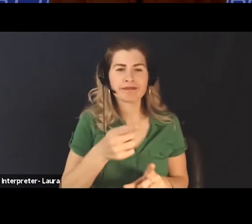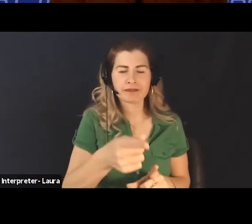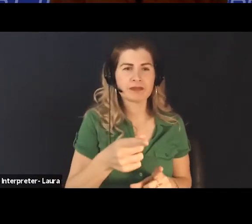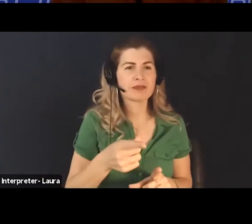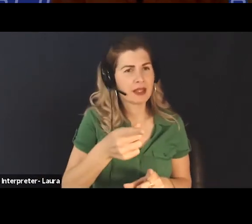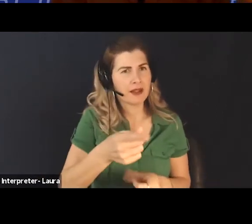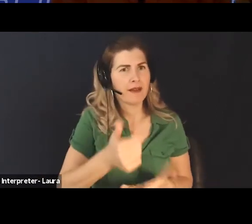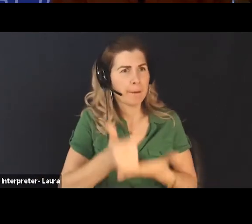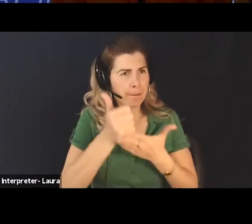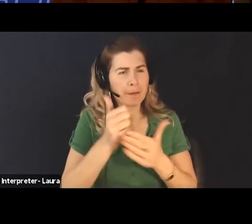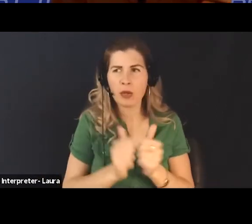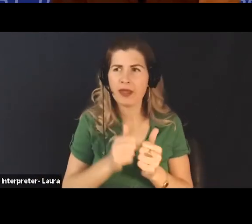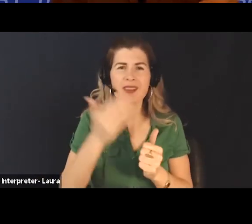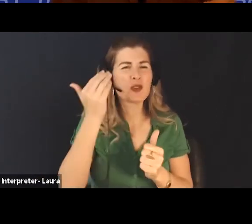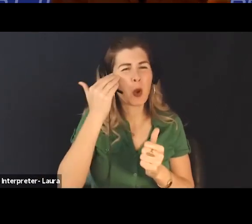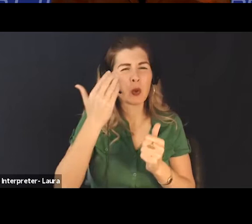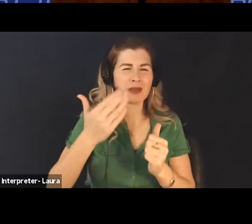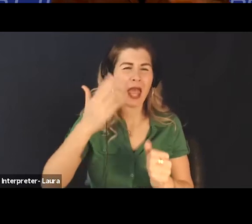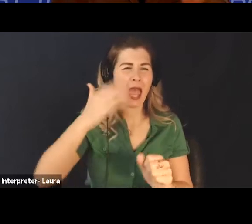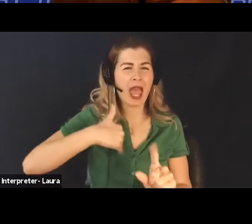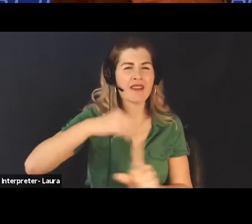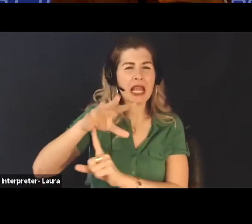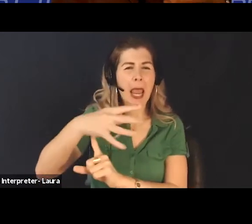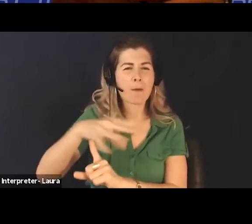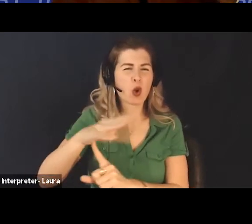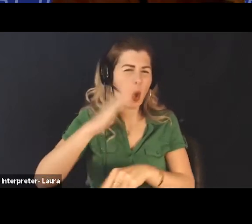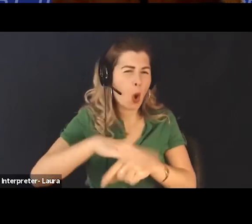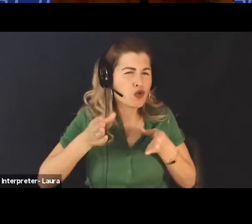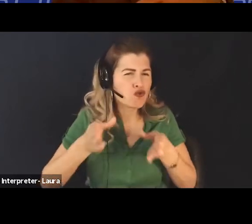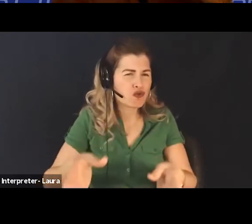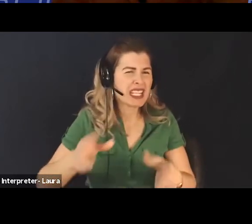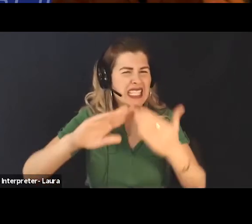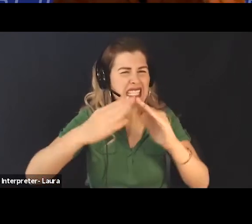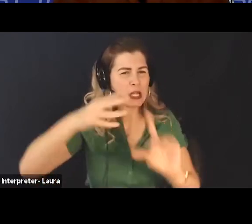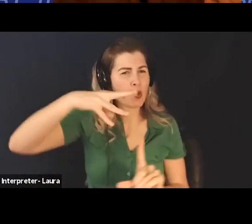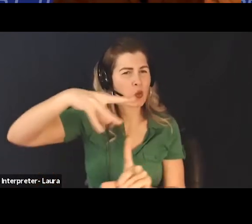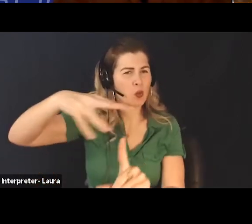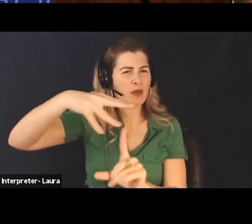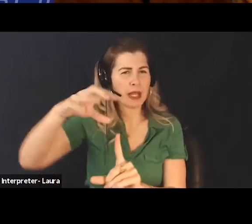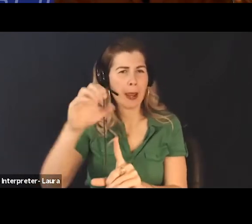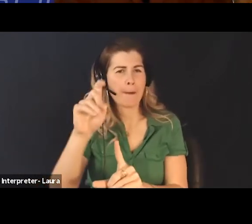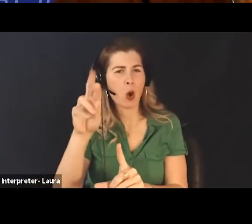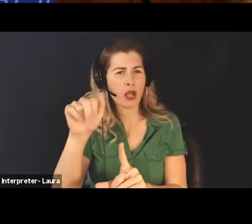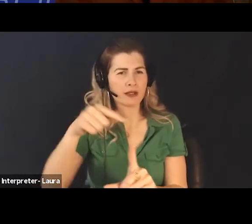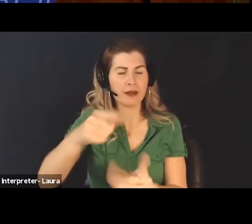surveillance technology to because you can't, a lot of surveillance technologies get adopted.